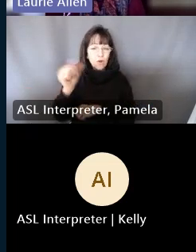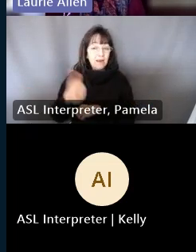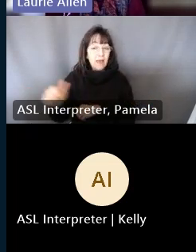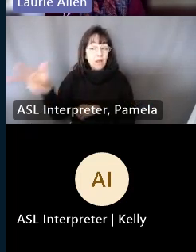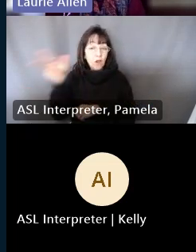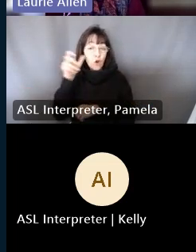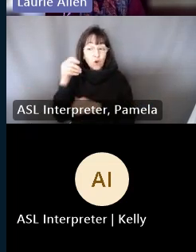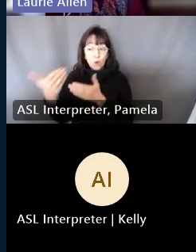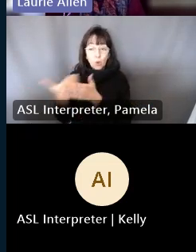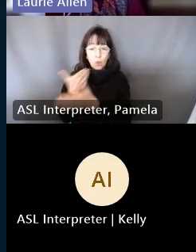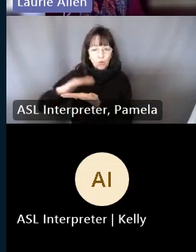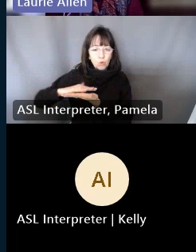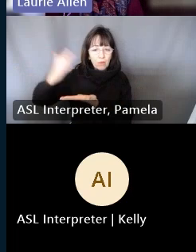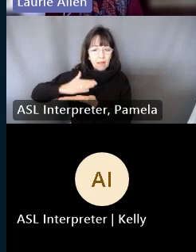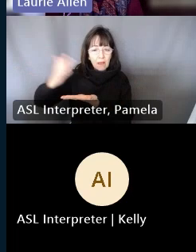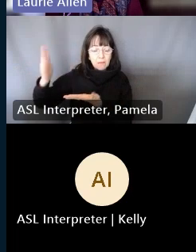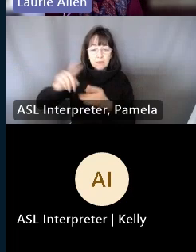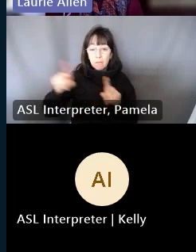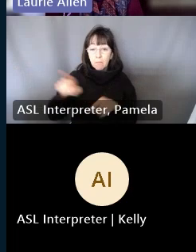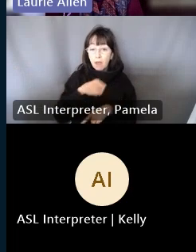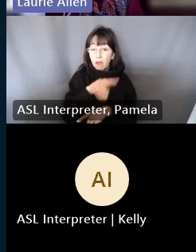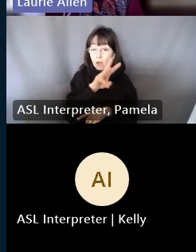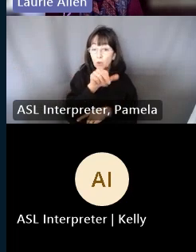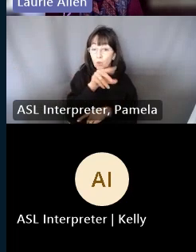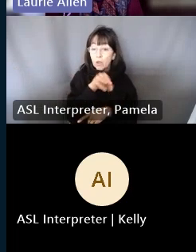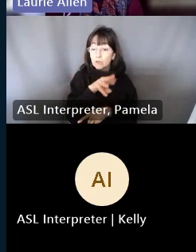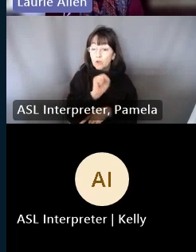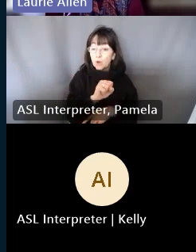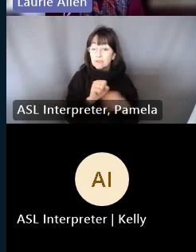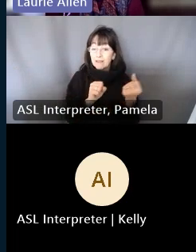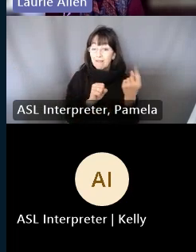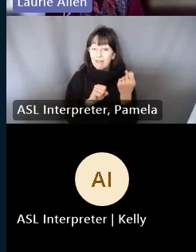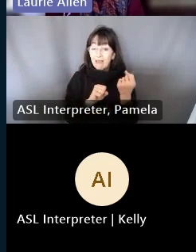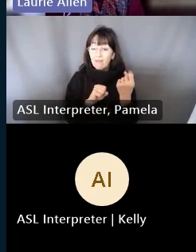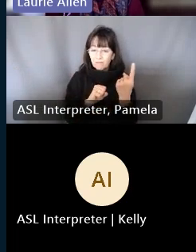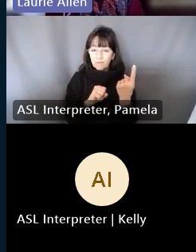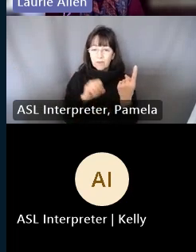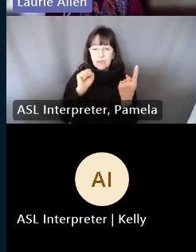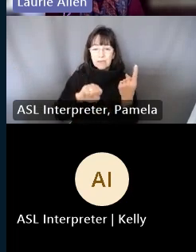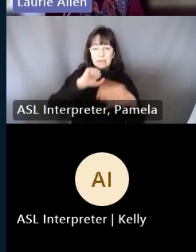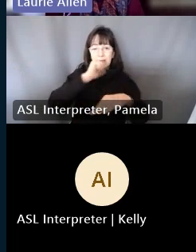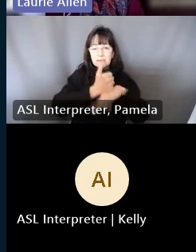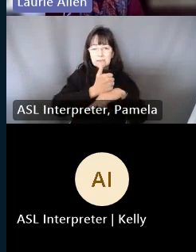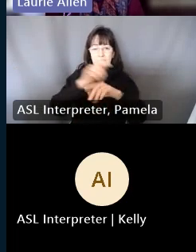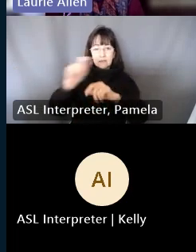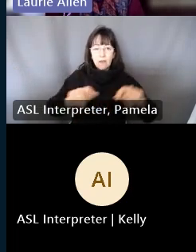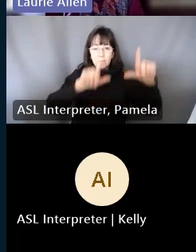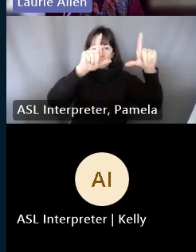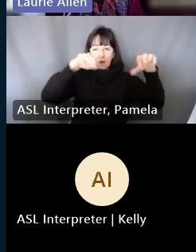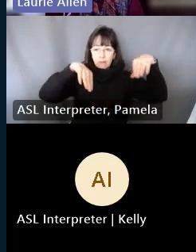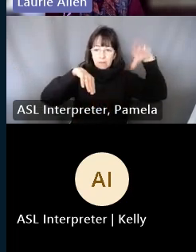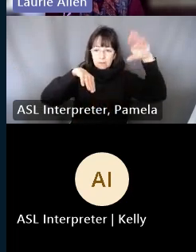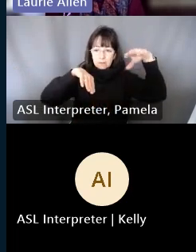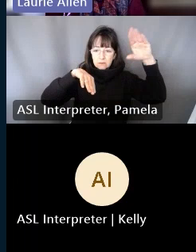But in Windows 11, we enhance that. Now you can set the window to be at the top of the screen, the bottom of the screen. You could float it on your screen.